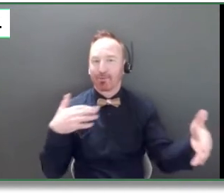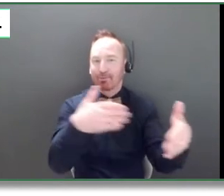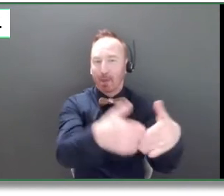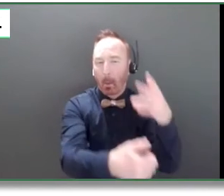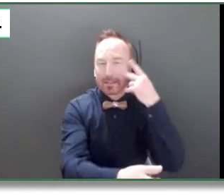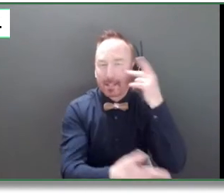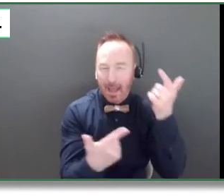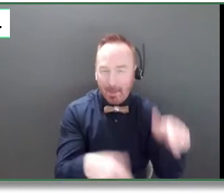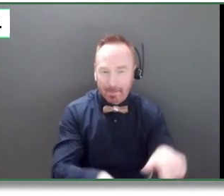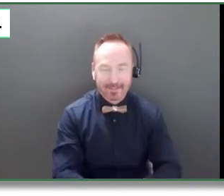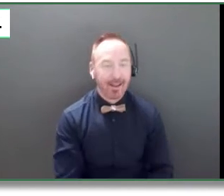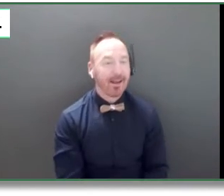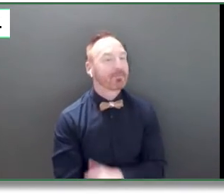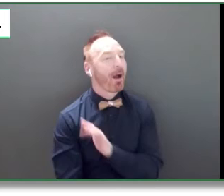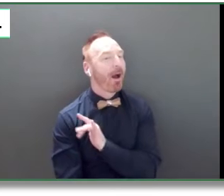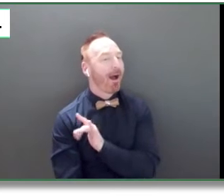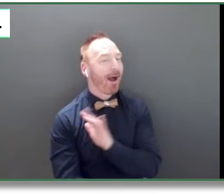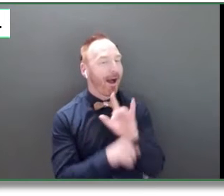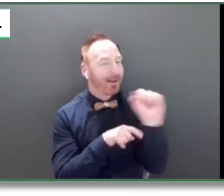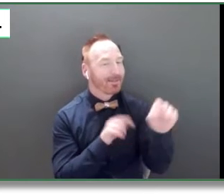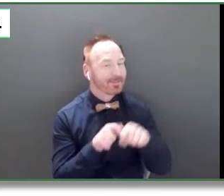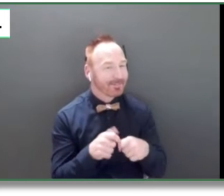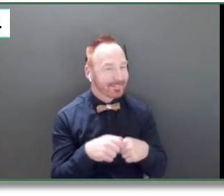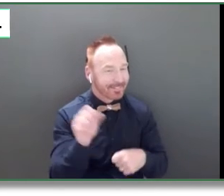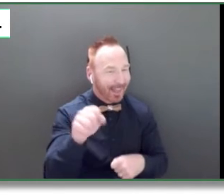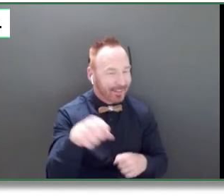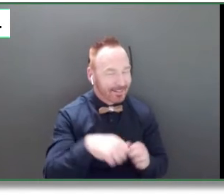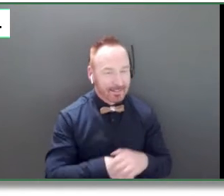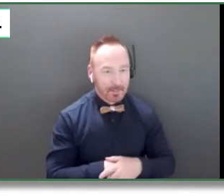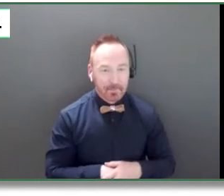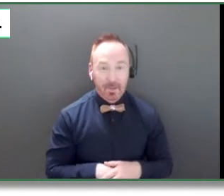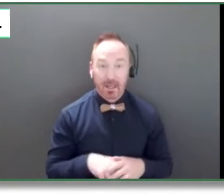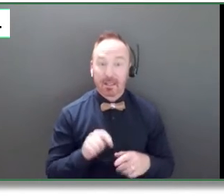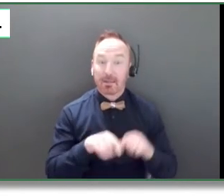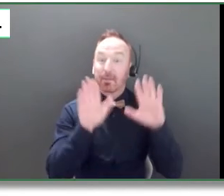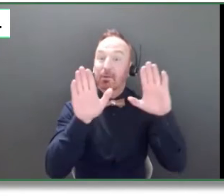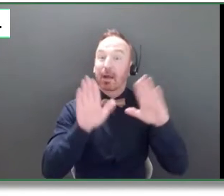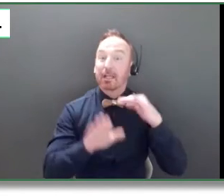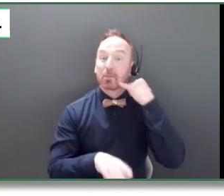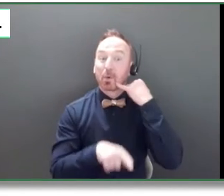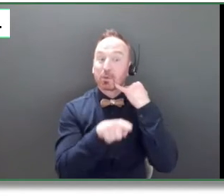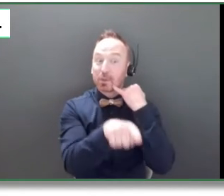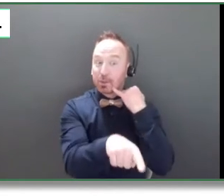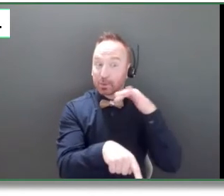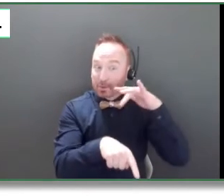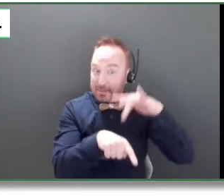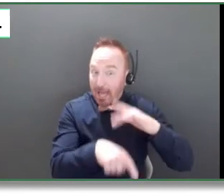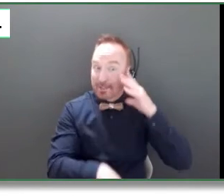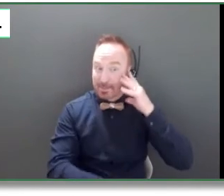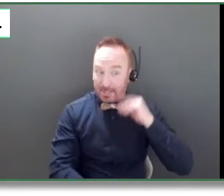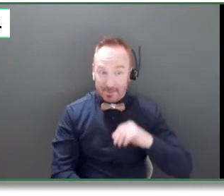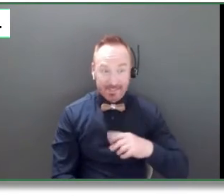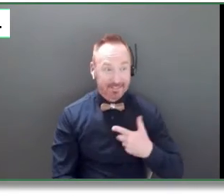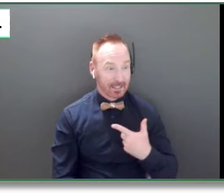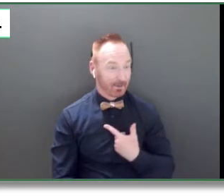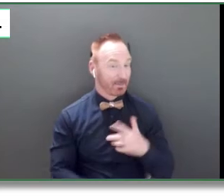Awesome. Yeah, that would be great if you, as and when you do if you can share those with us. We had another question come in about